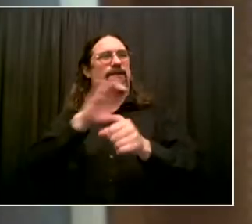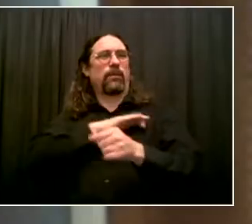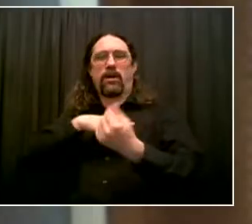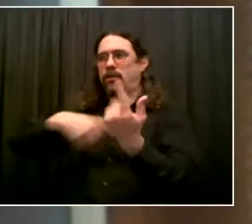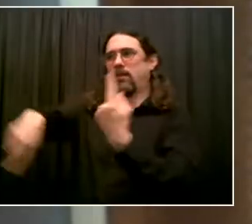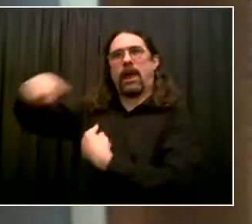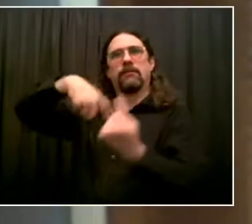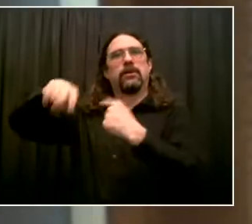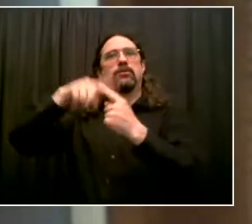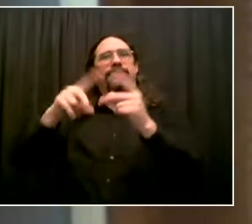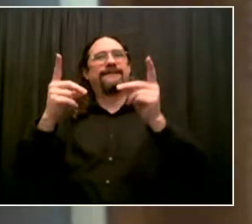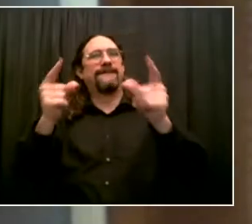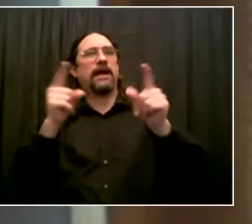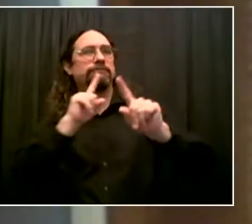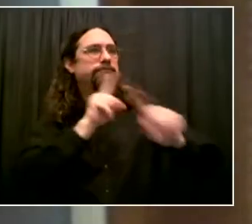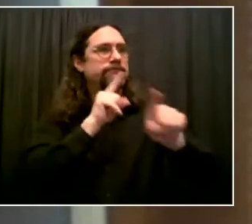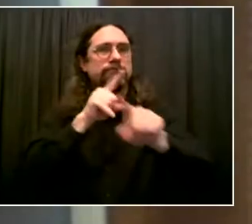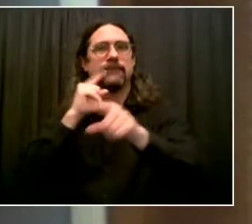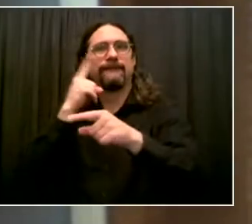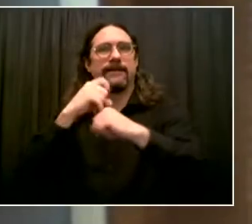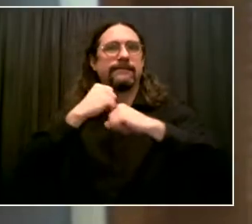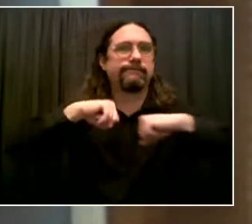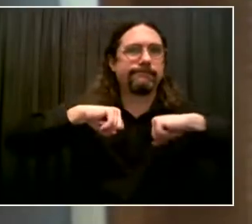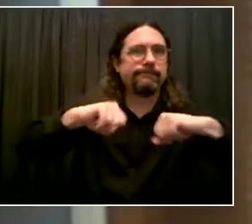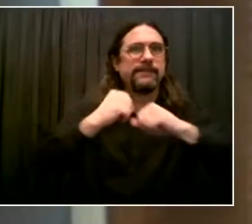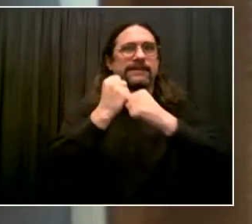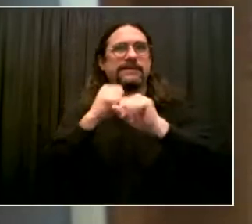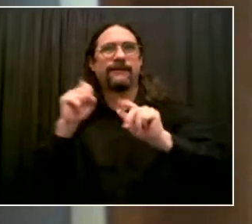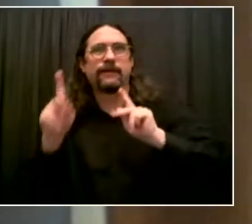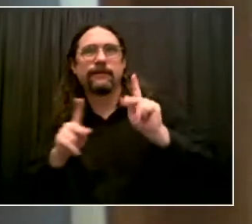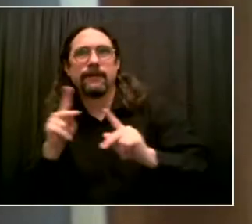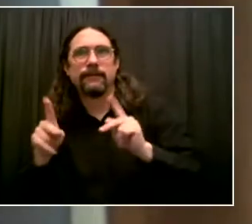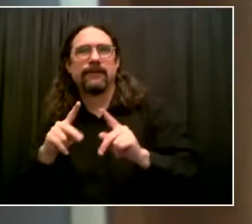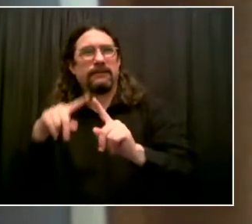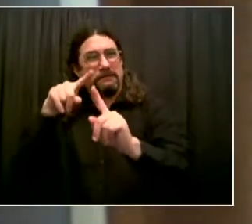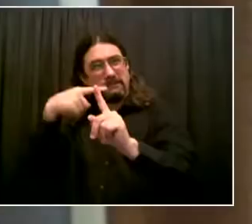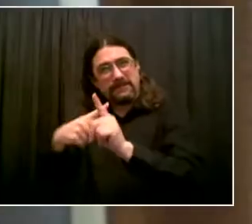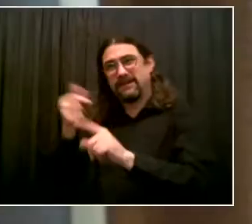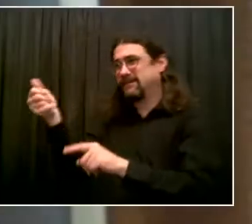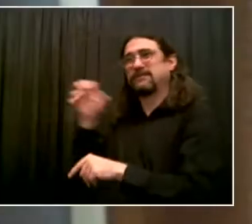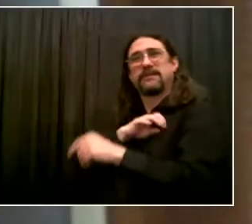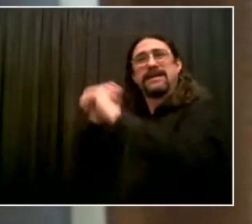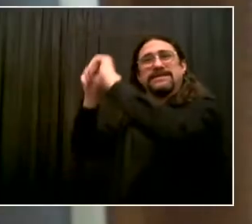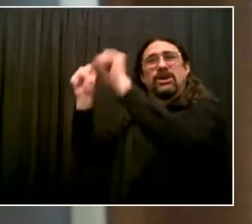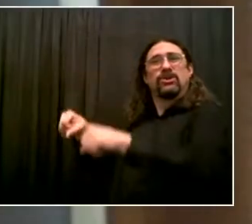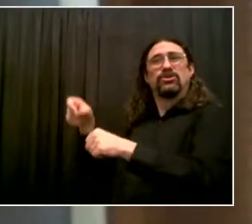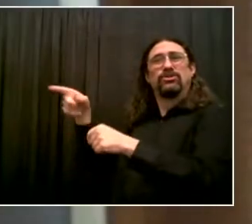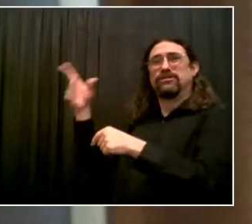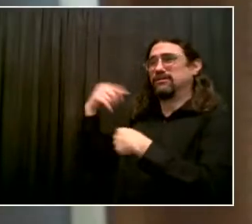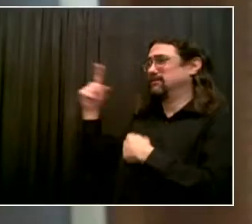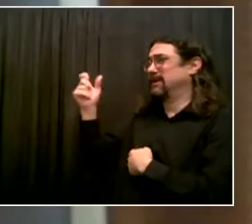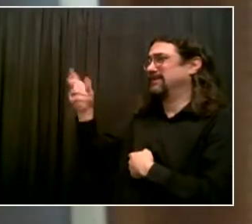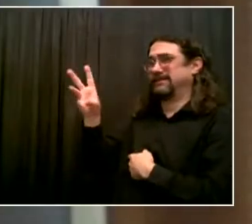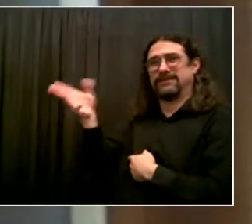THE DISTRICT. THE NEW 116TH PRECINCT REQUESTED